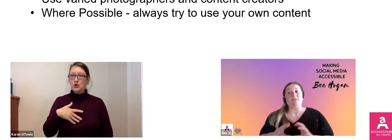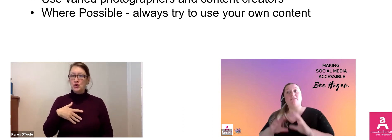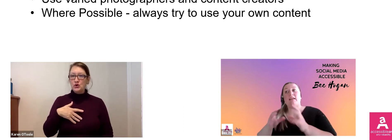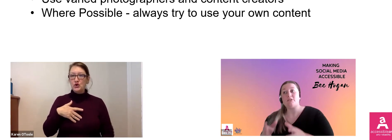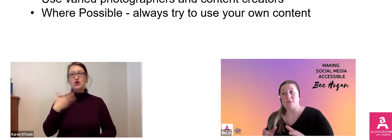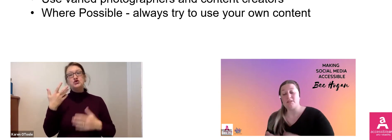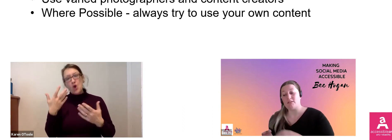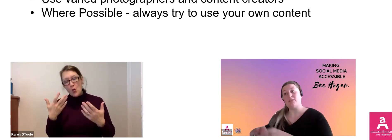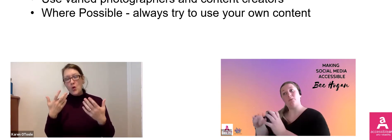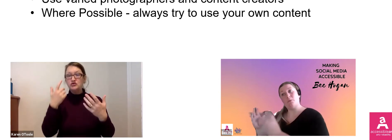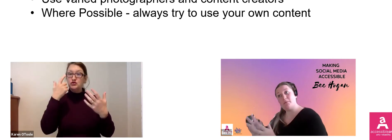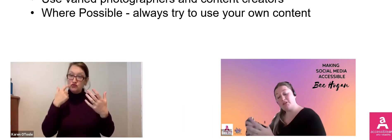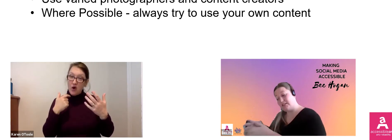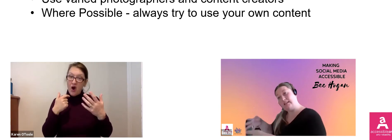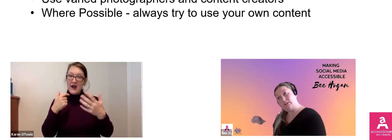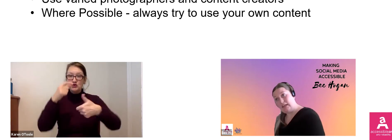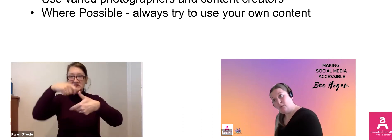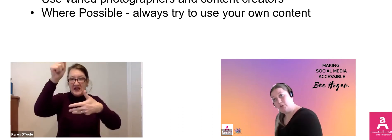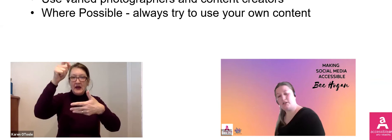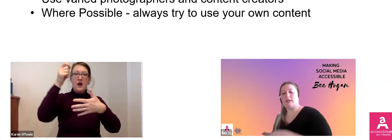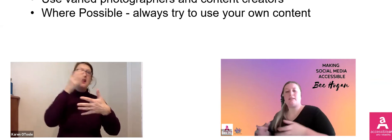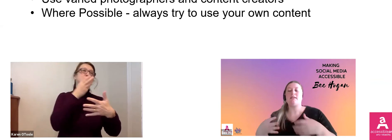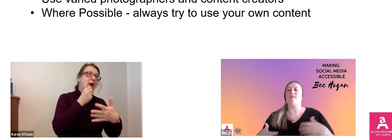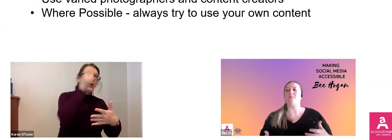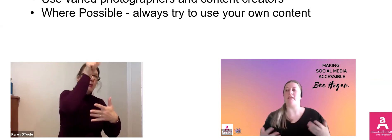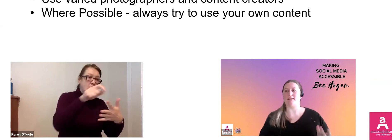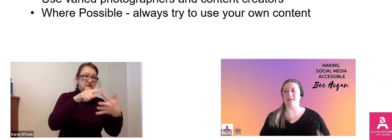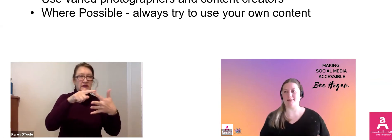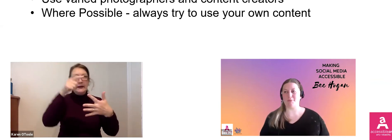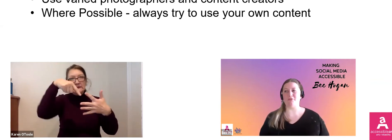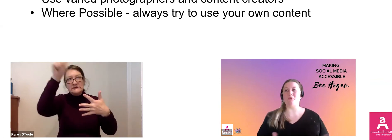Asian person, kid in a wheelchair. It does not have to be like that.